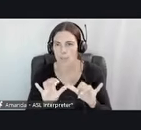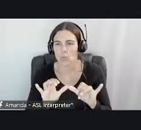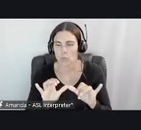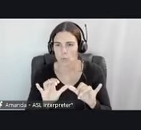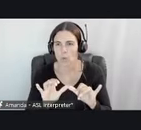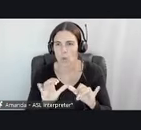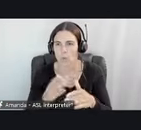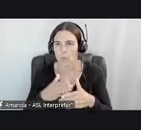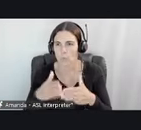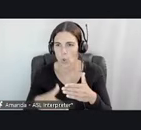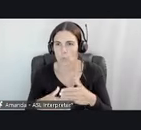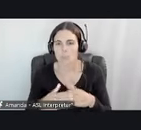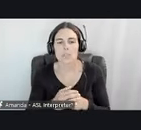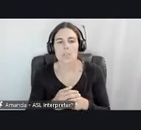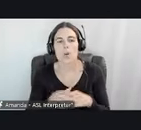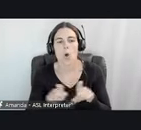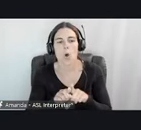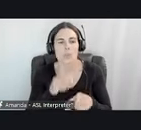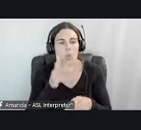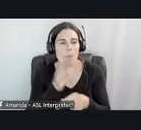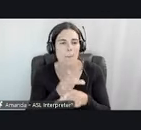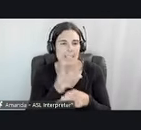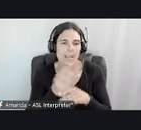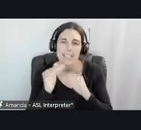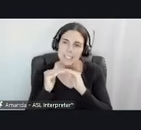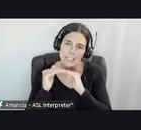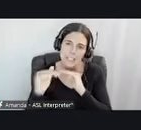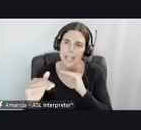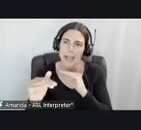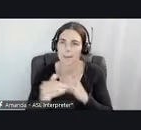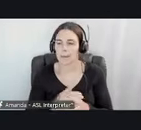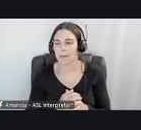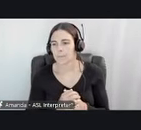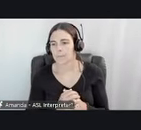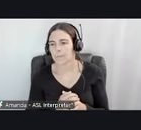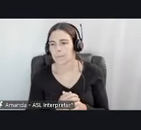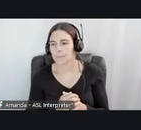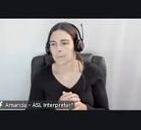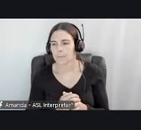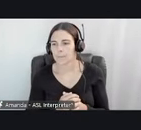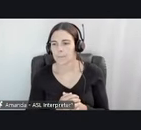um as well as always maintaining sustainability as the the forefront of our our approach. Next slide.